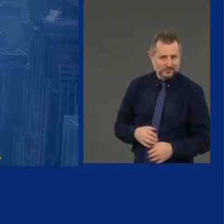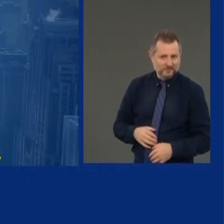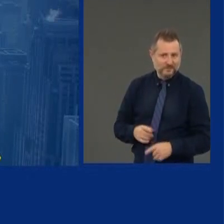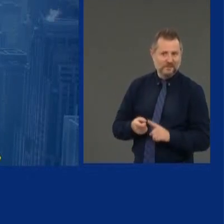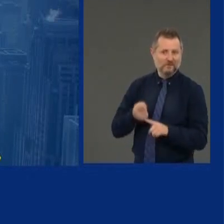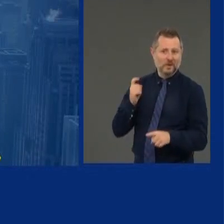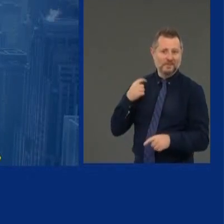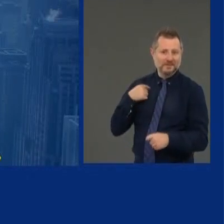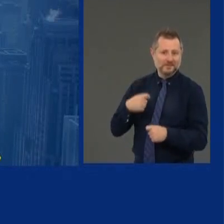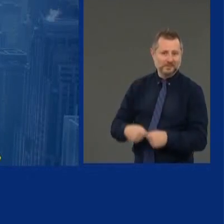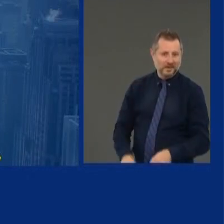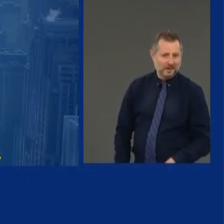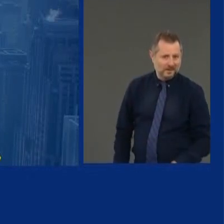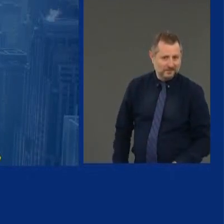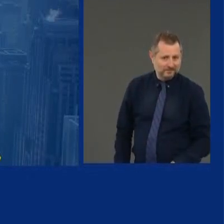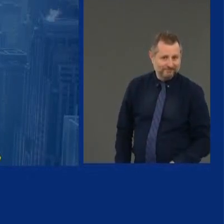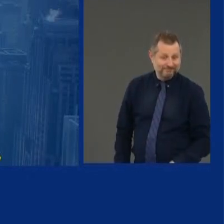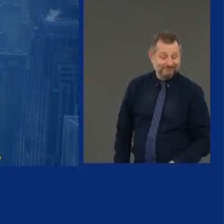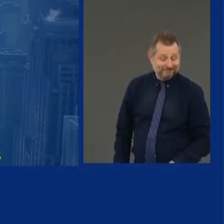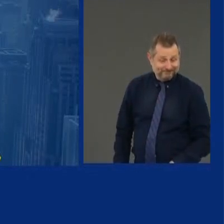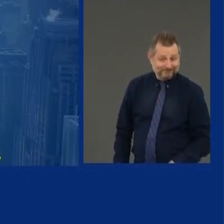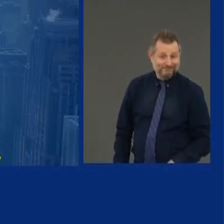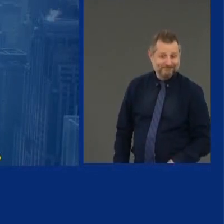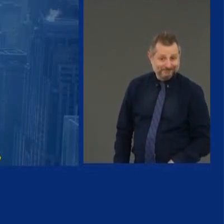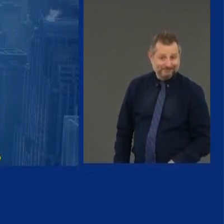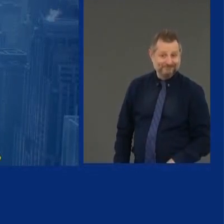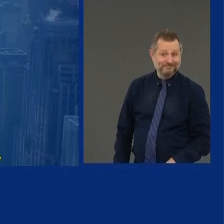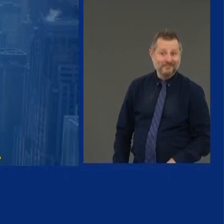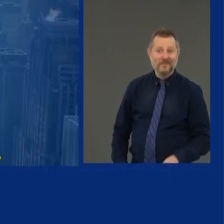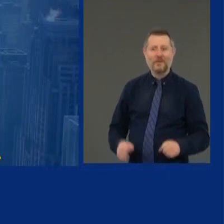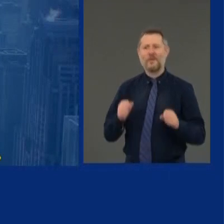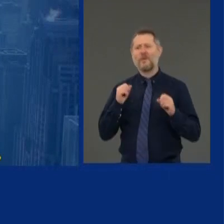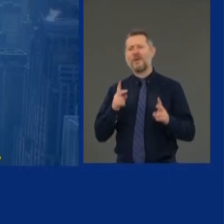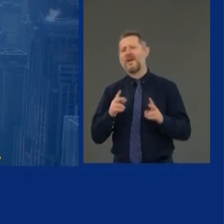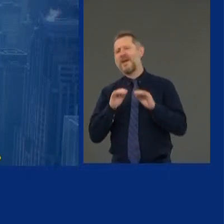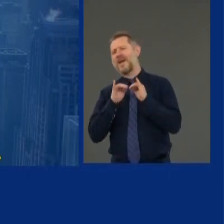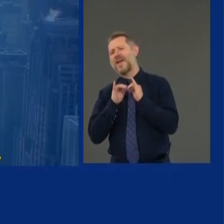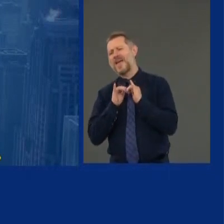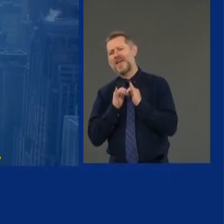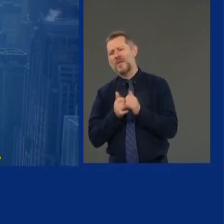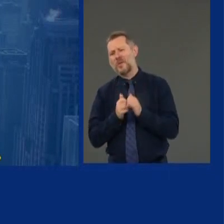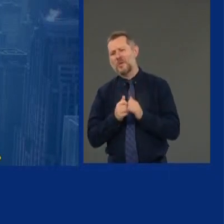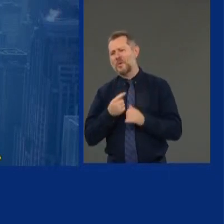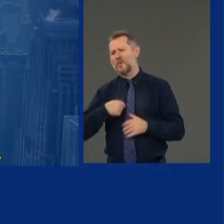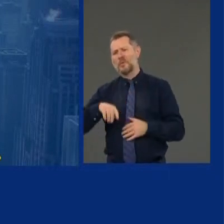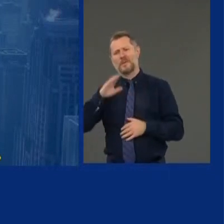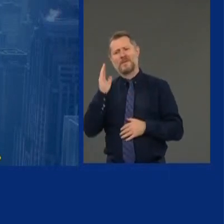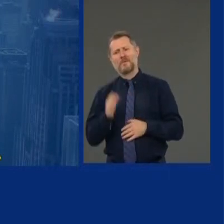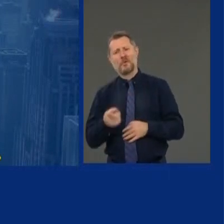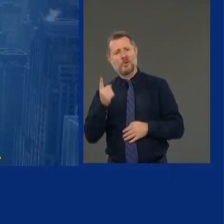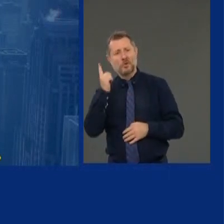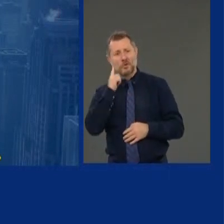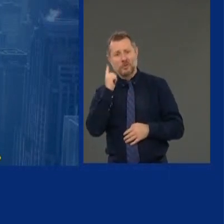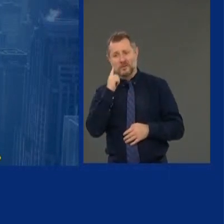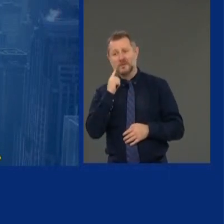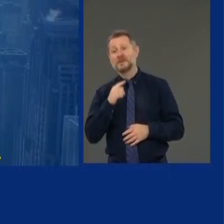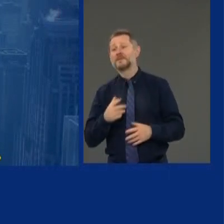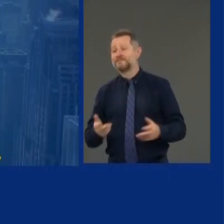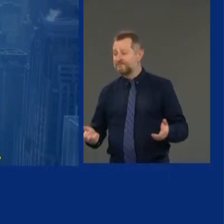THE VIRUS CAME FROM FRANCE. THE VIRUS CAME FROM SPAIN.